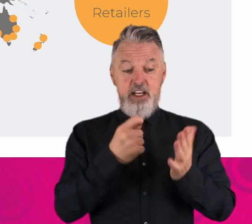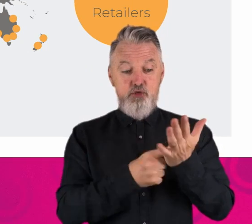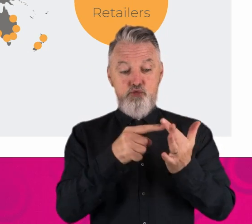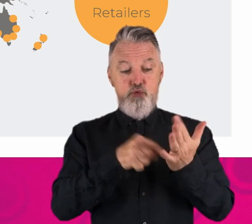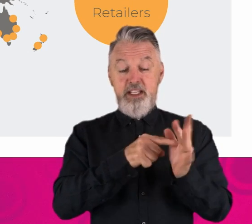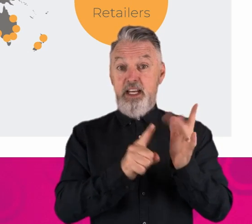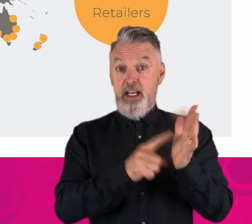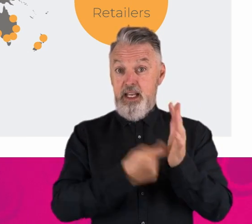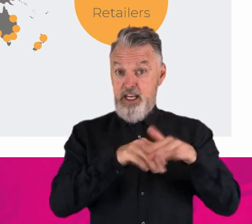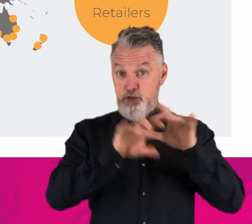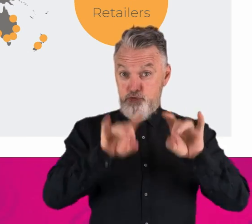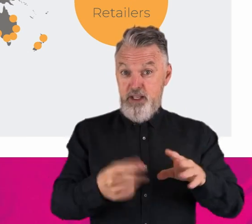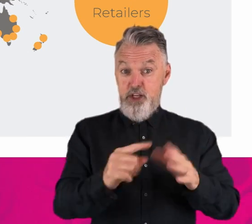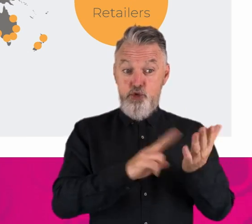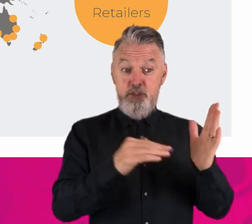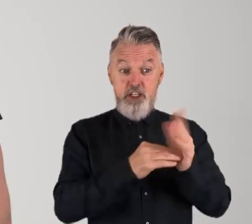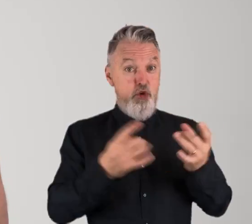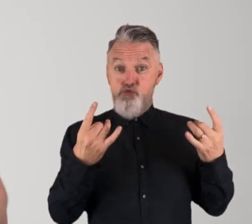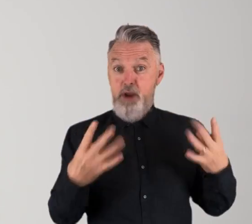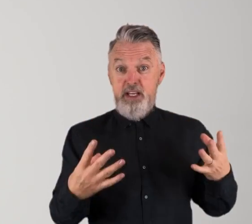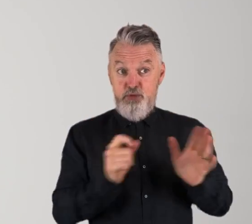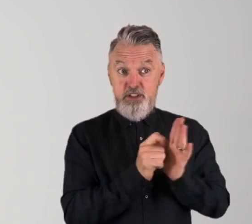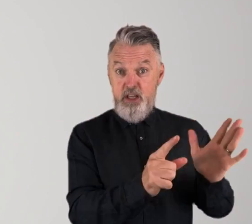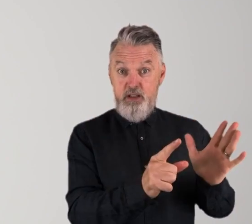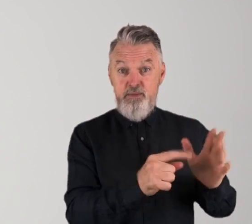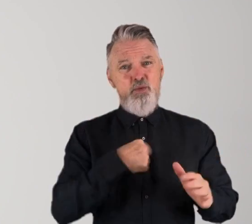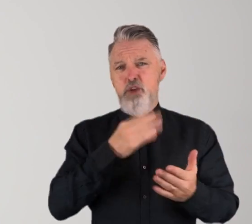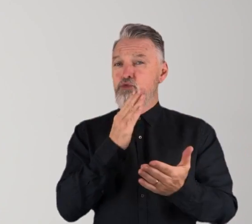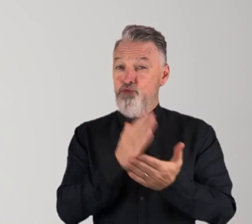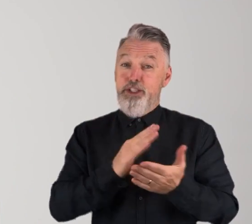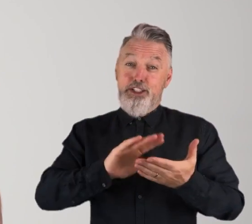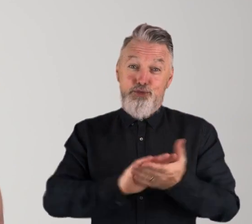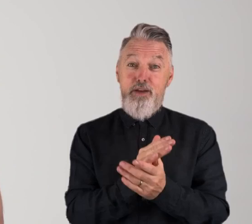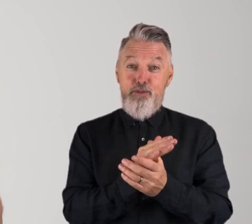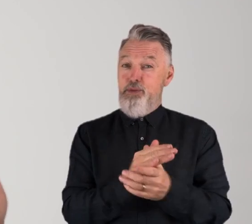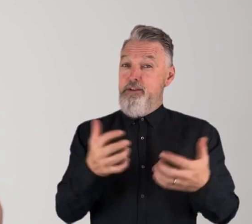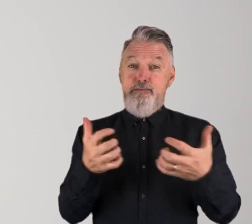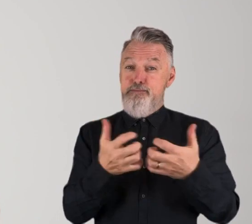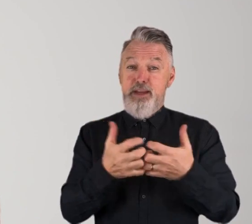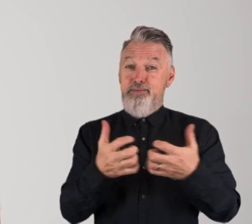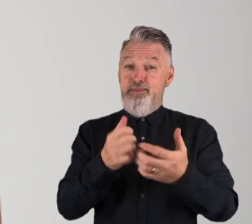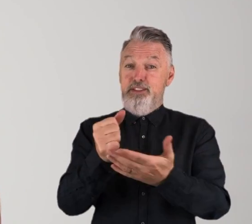and New Zealand who are ready to stock our product. We're super grateful for all the support we've received to date including the support from Remarkable.